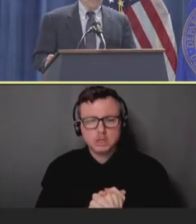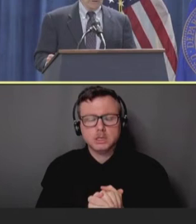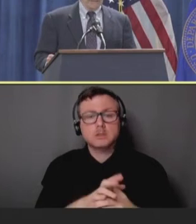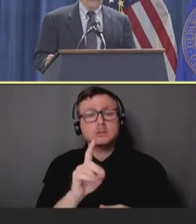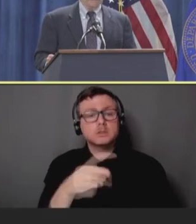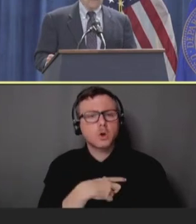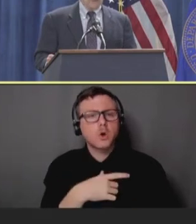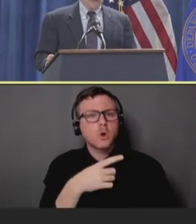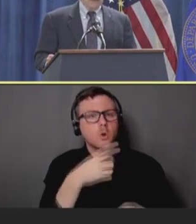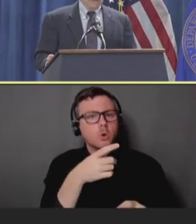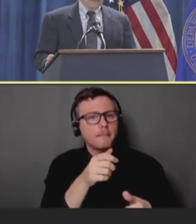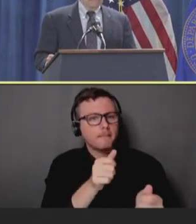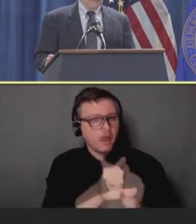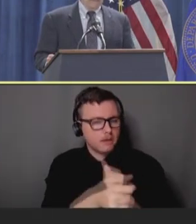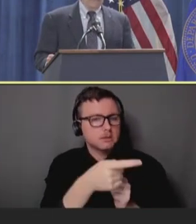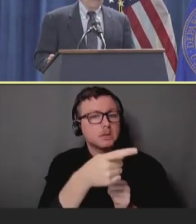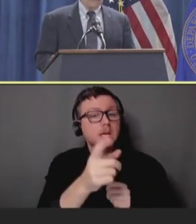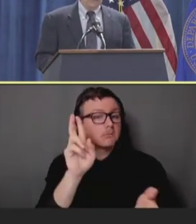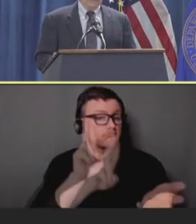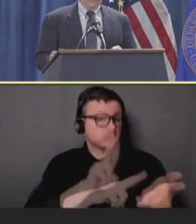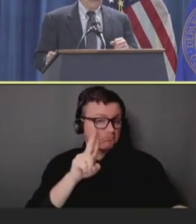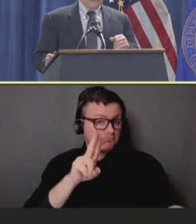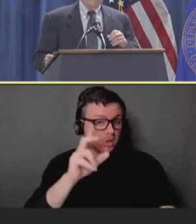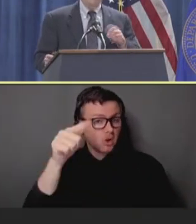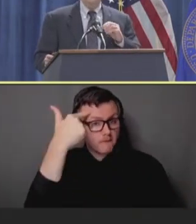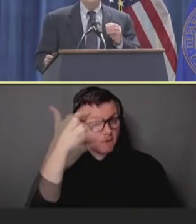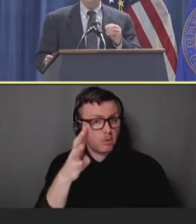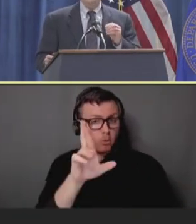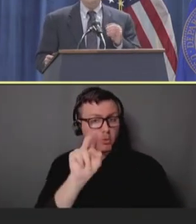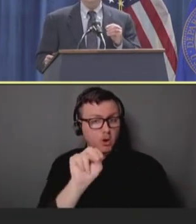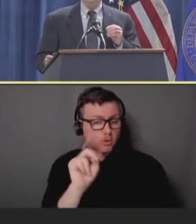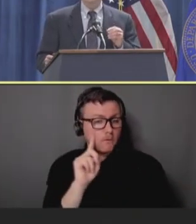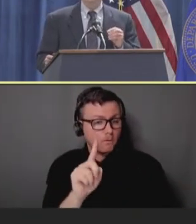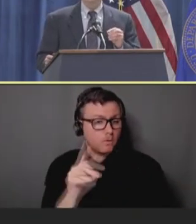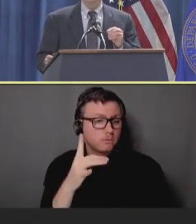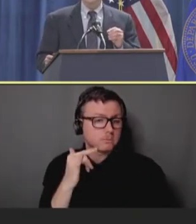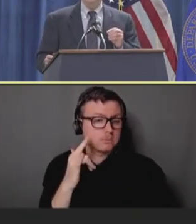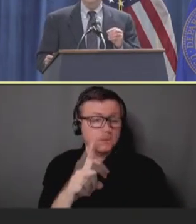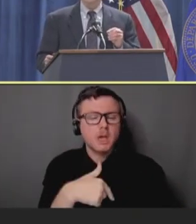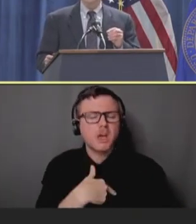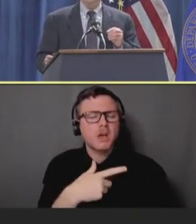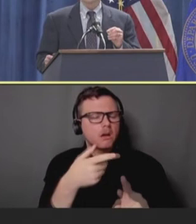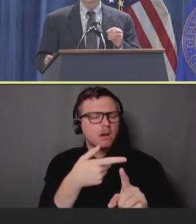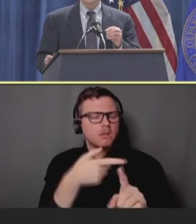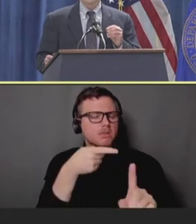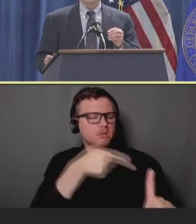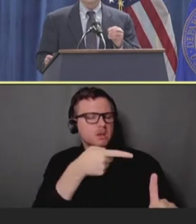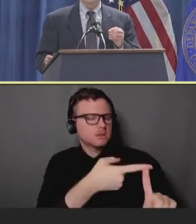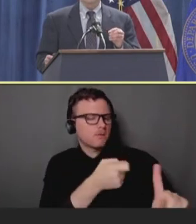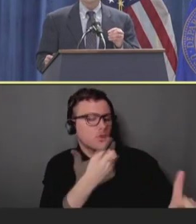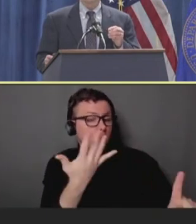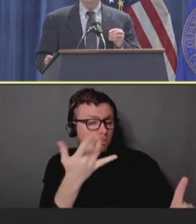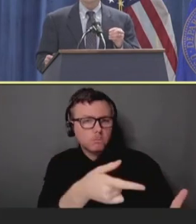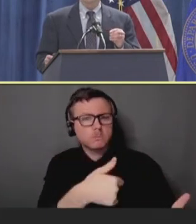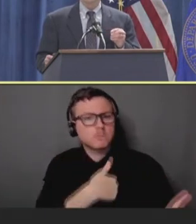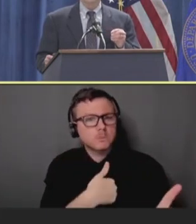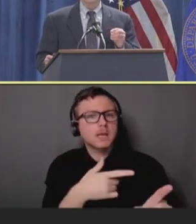Brown. And basically, it came out of the measles epidemic that had occurred in Disney World